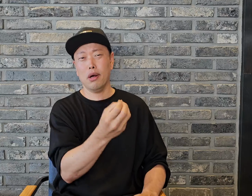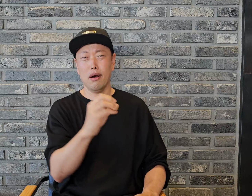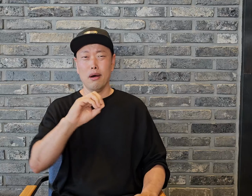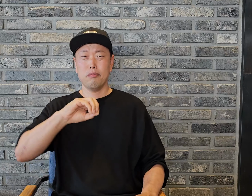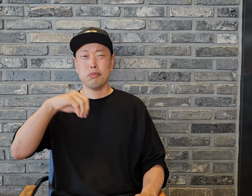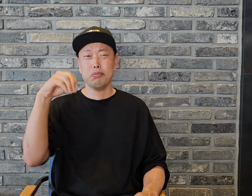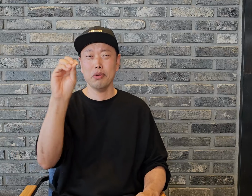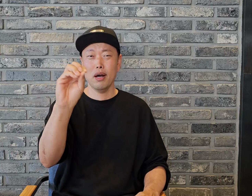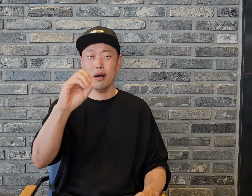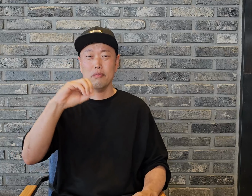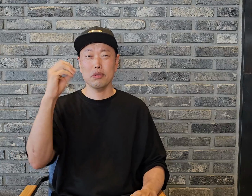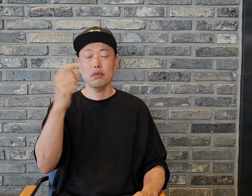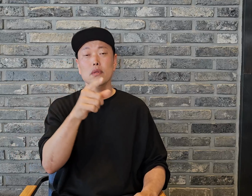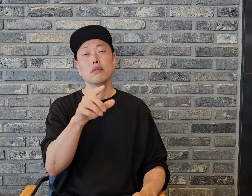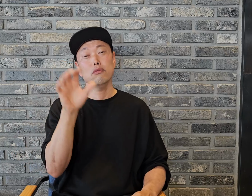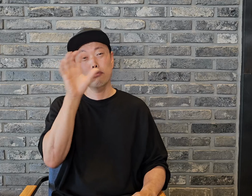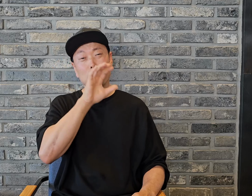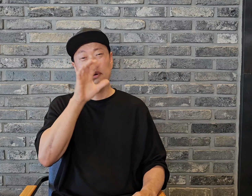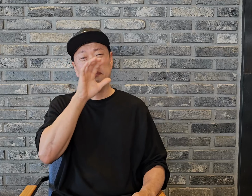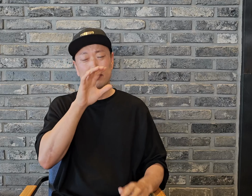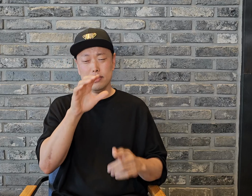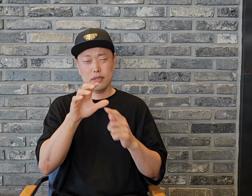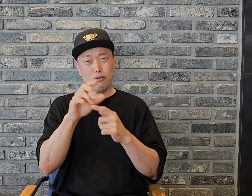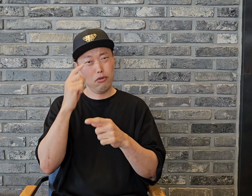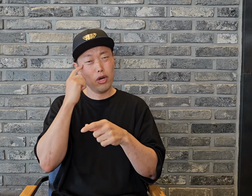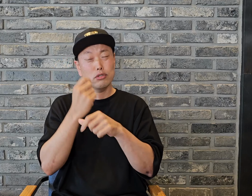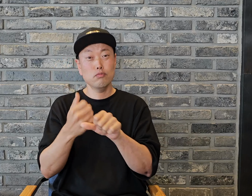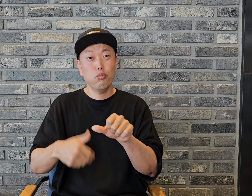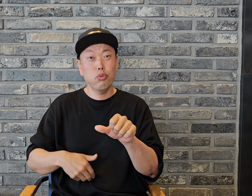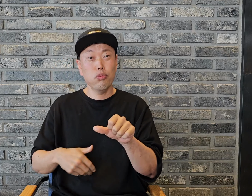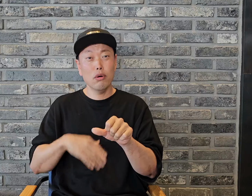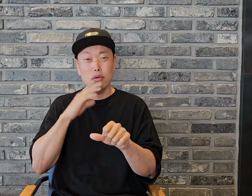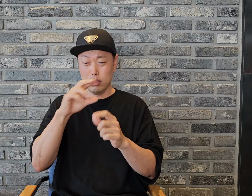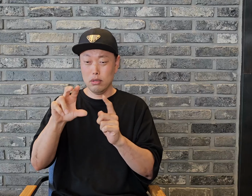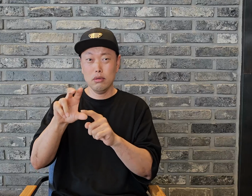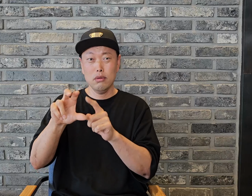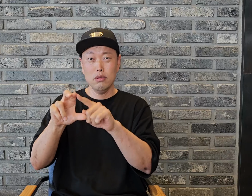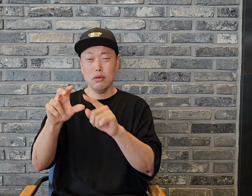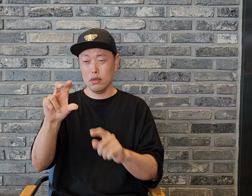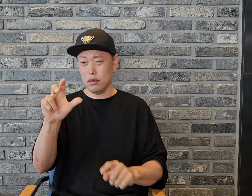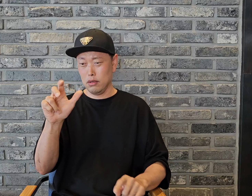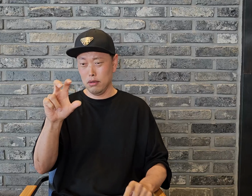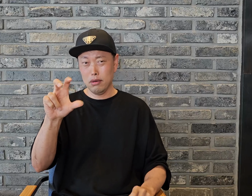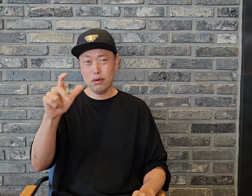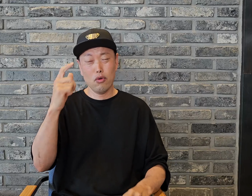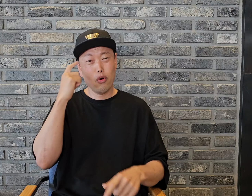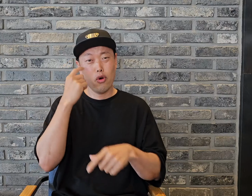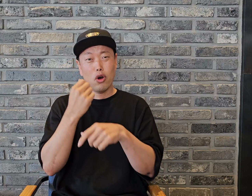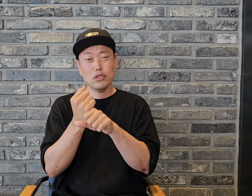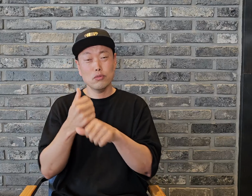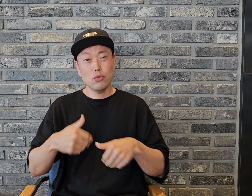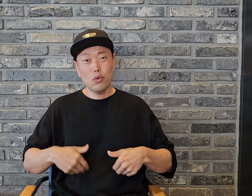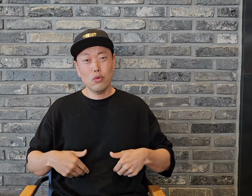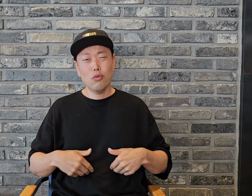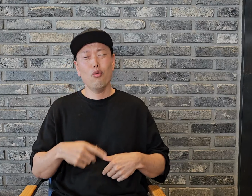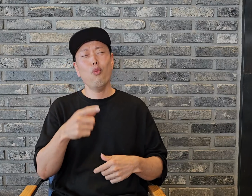Example of a changeup. That's something you have to practice. Studying the baseball is necessary.